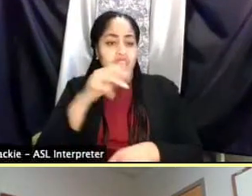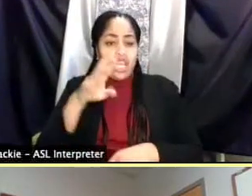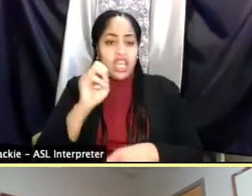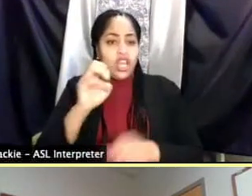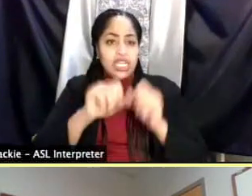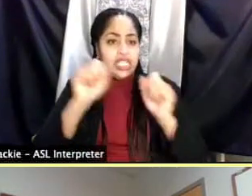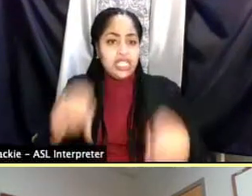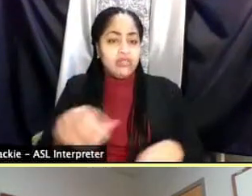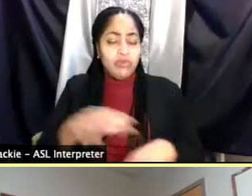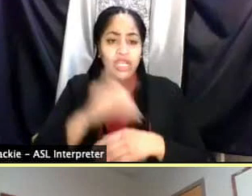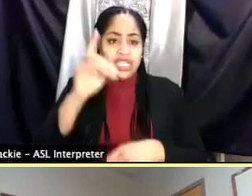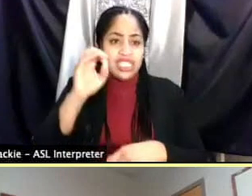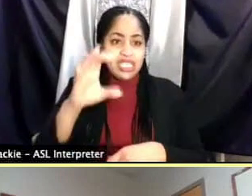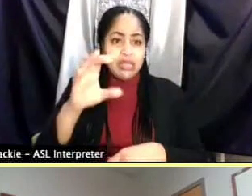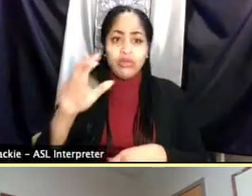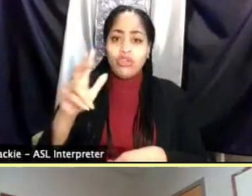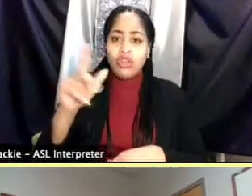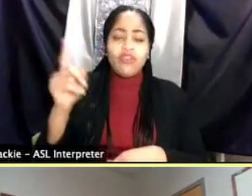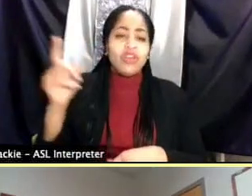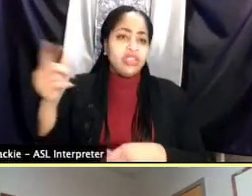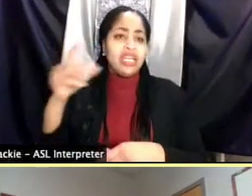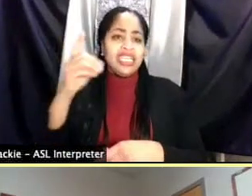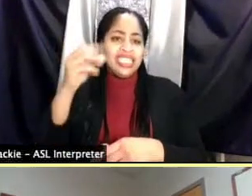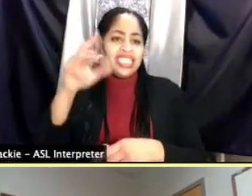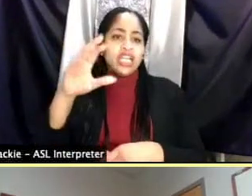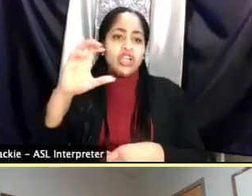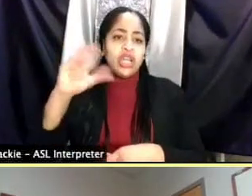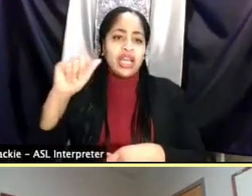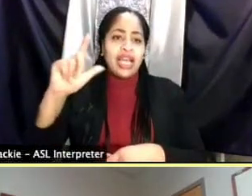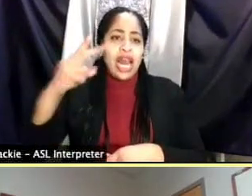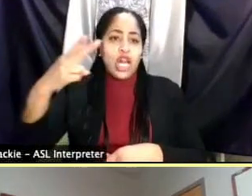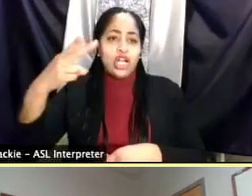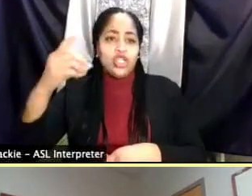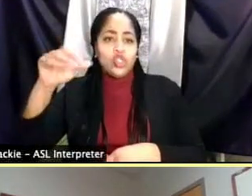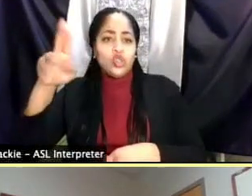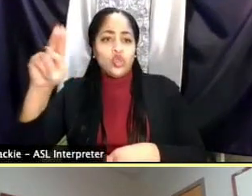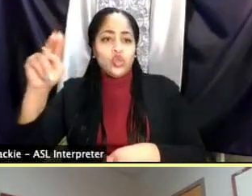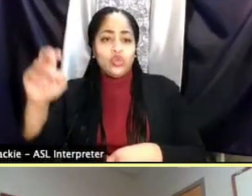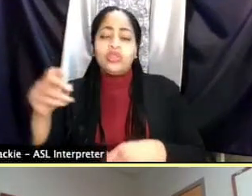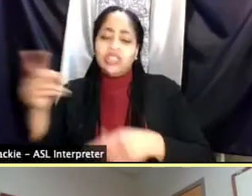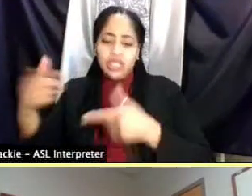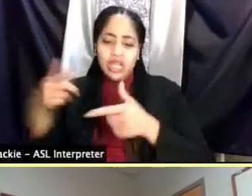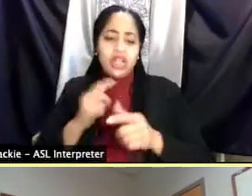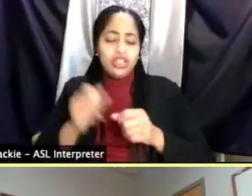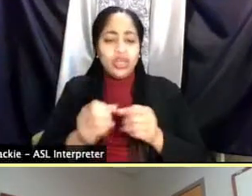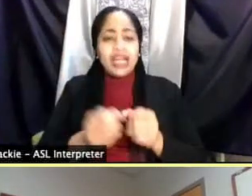Dr. Khaldoon allowed us to expand that to include almost everybody within the healthcare system.